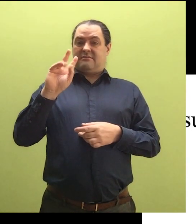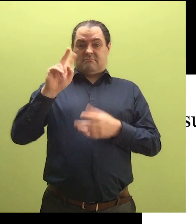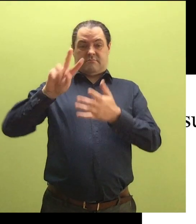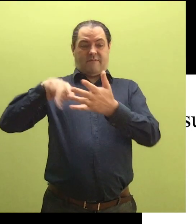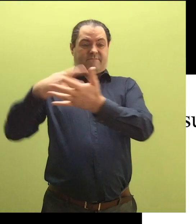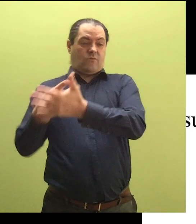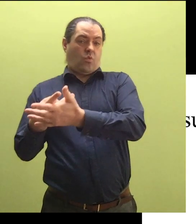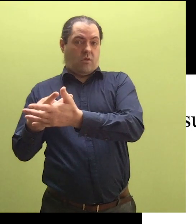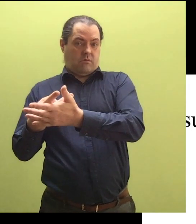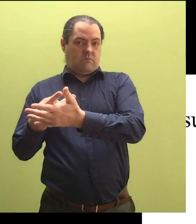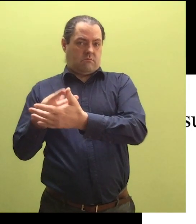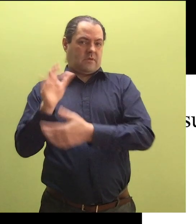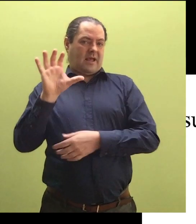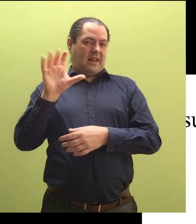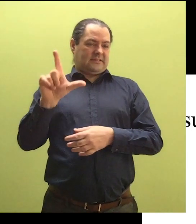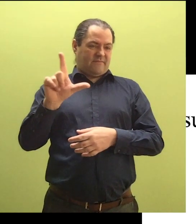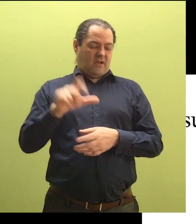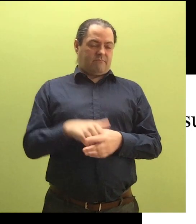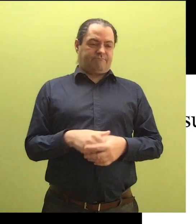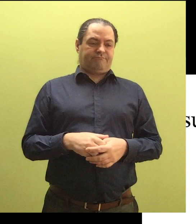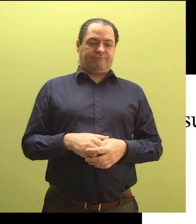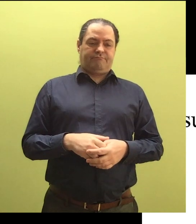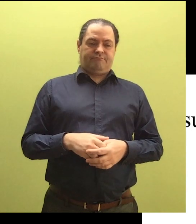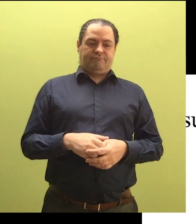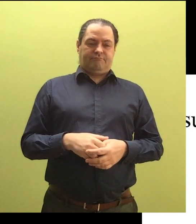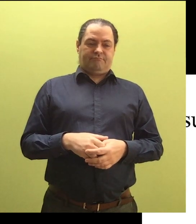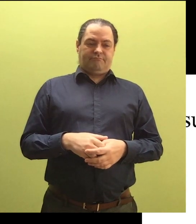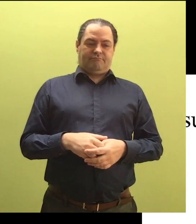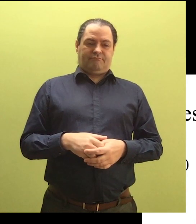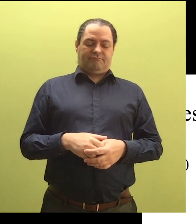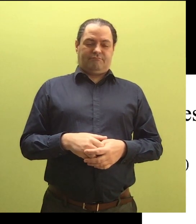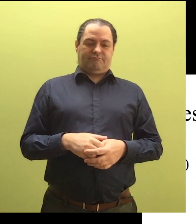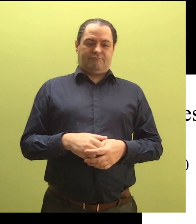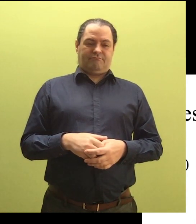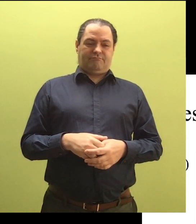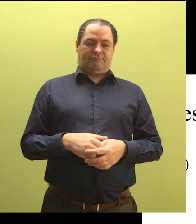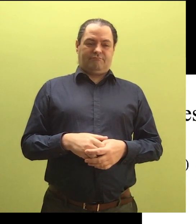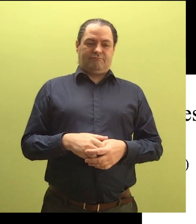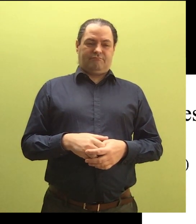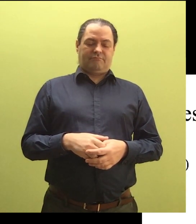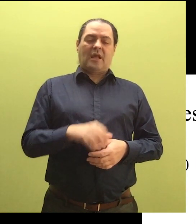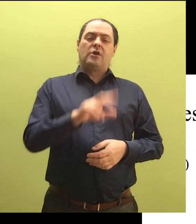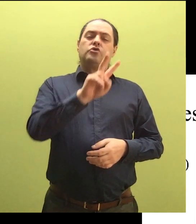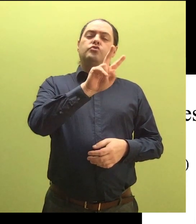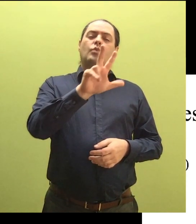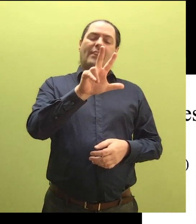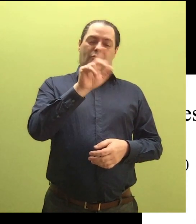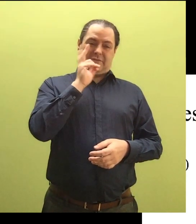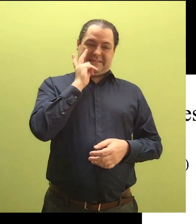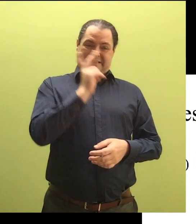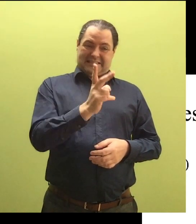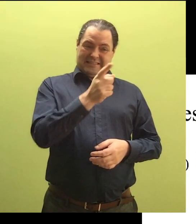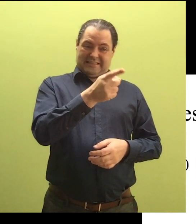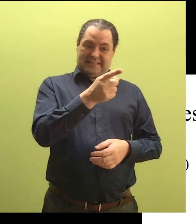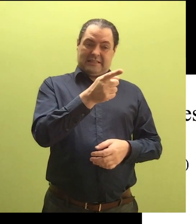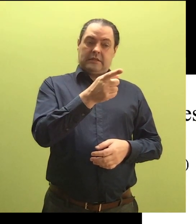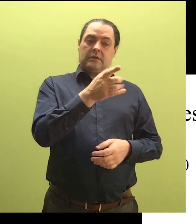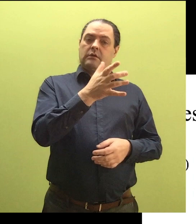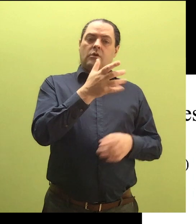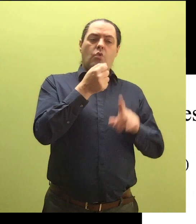classifier. Note that in 23 the causation surfaces through a